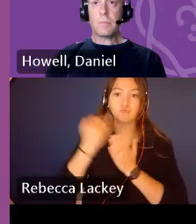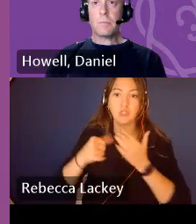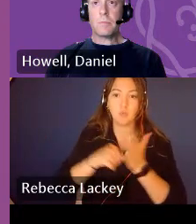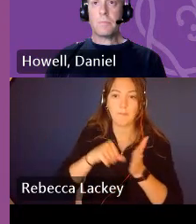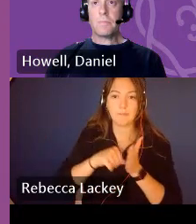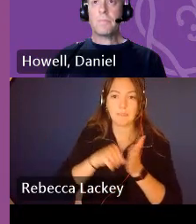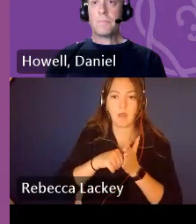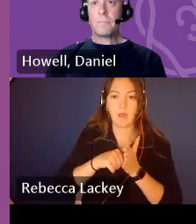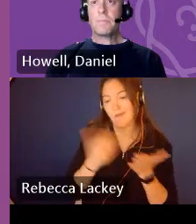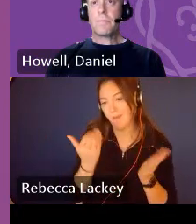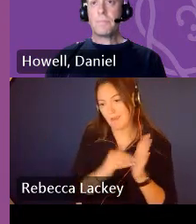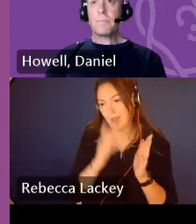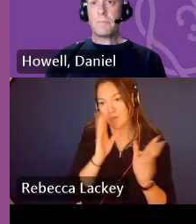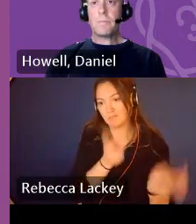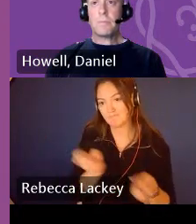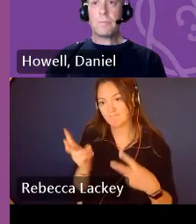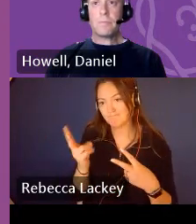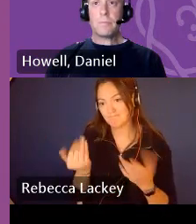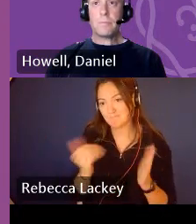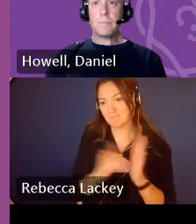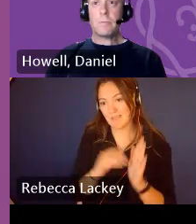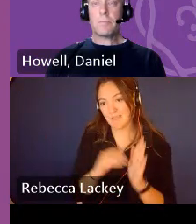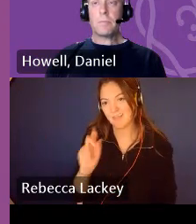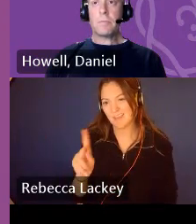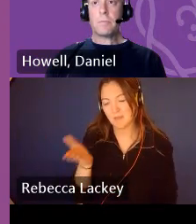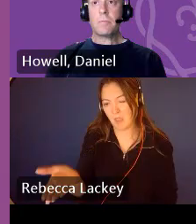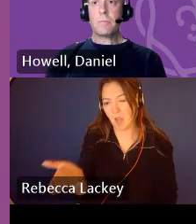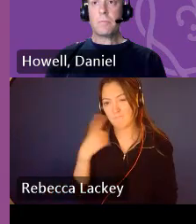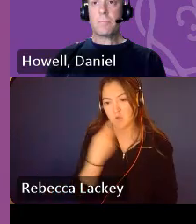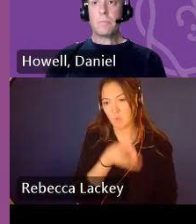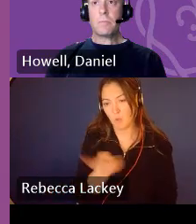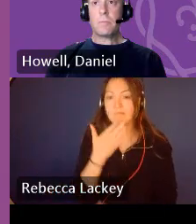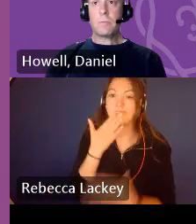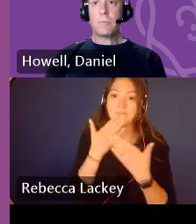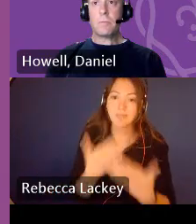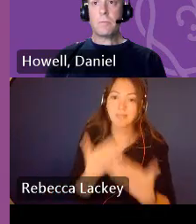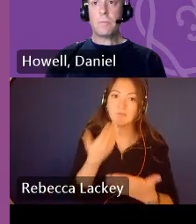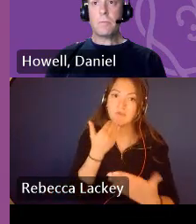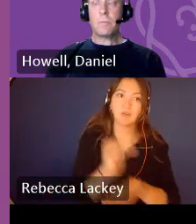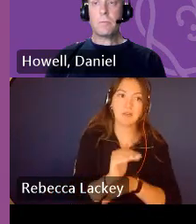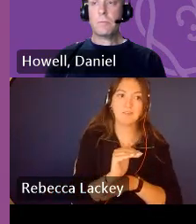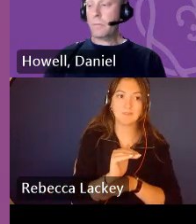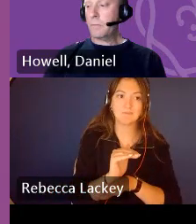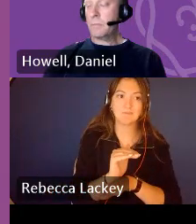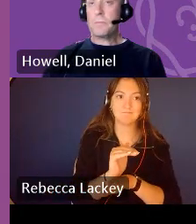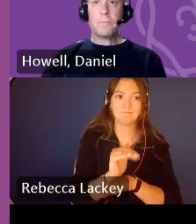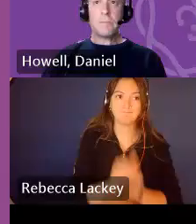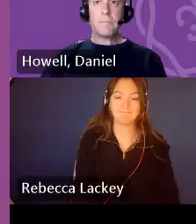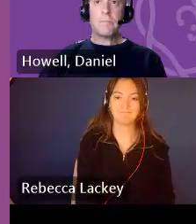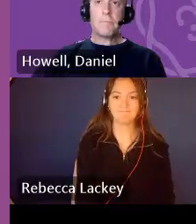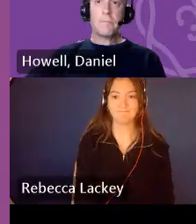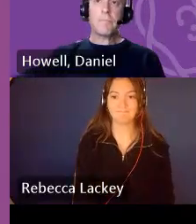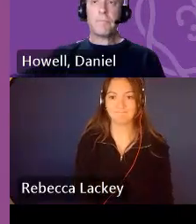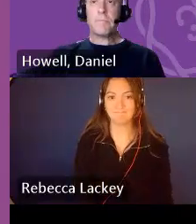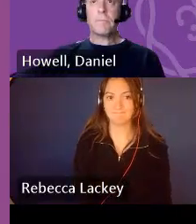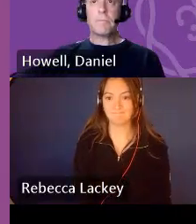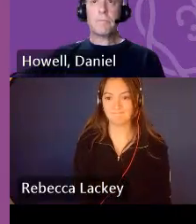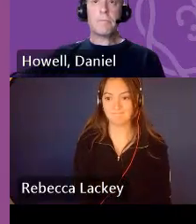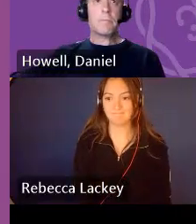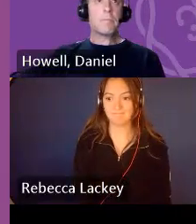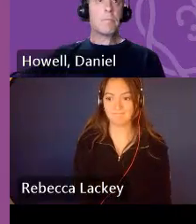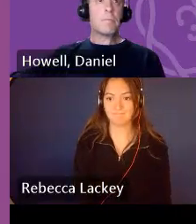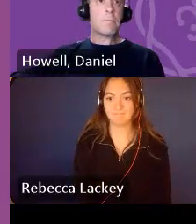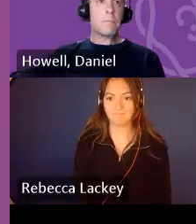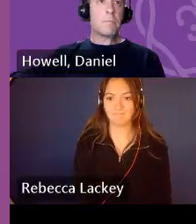which again, I'll put the link here in the chat for you all. So, thank you and good evening.